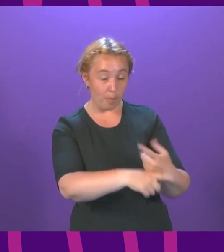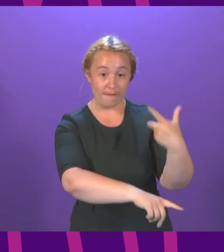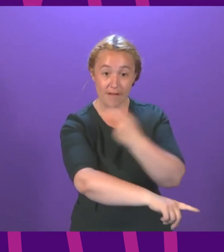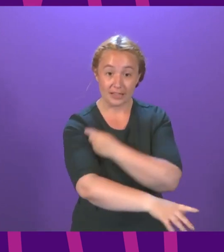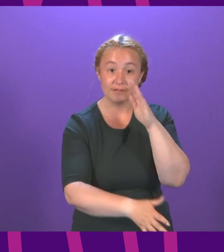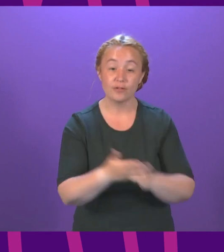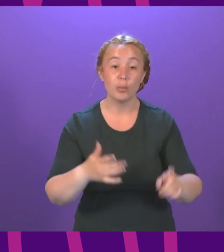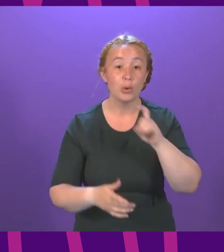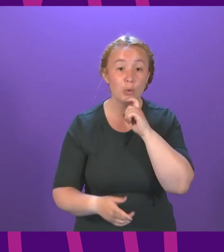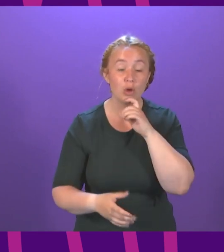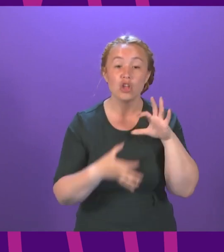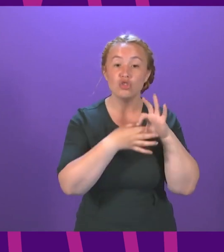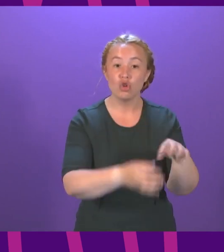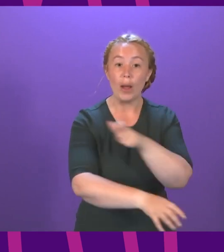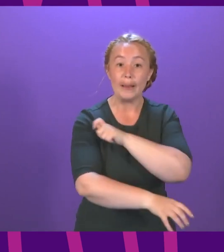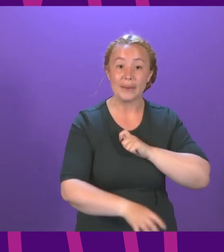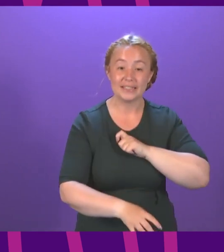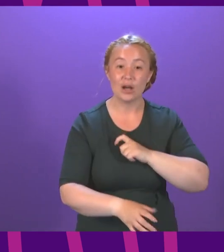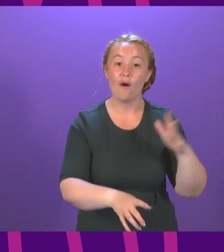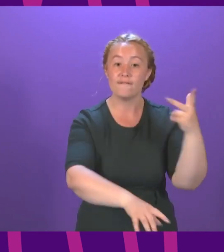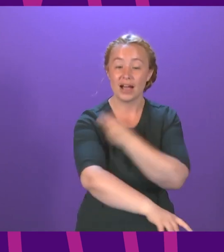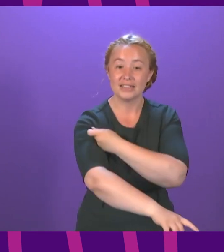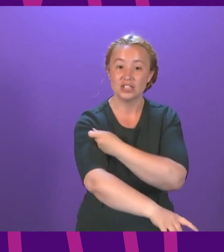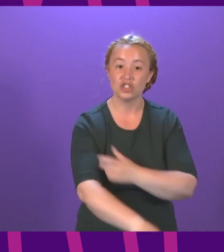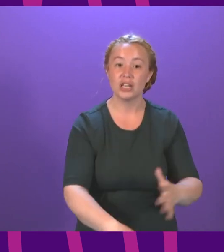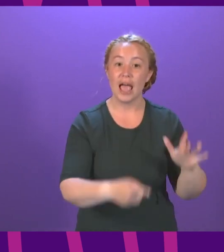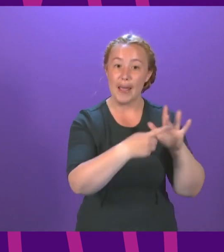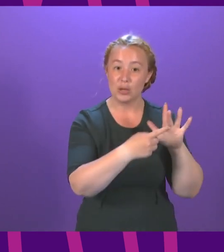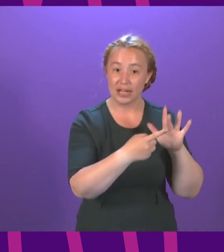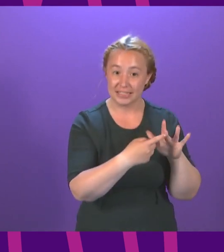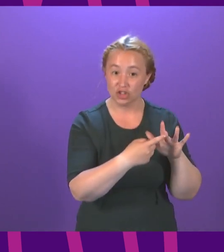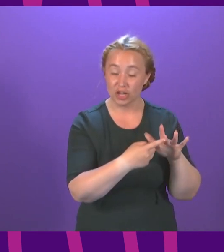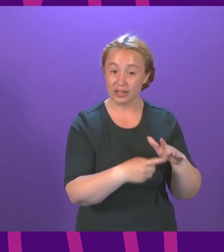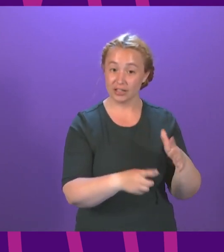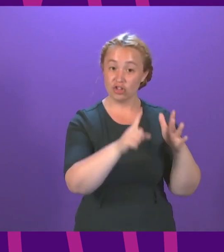Committee on Vaccination and Immunisation. In the entire lifetime of this Parliament,